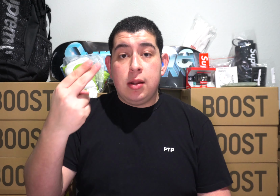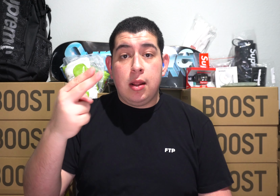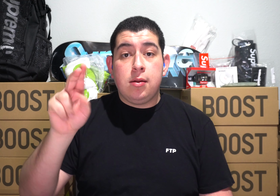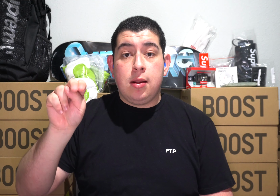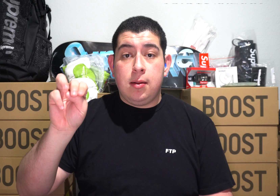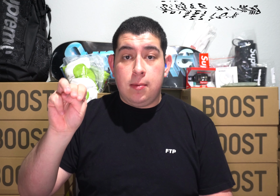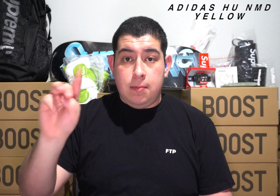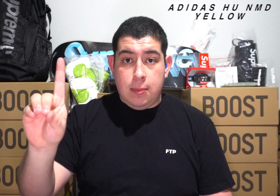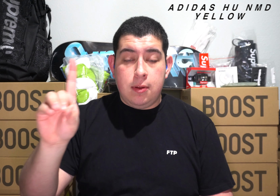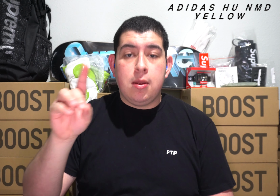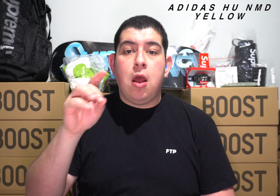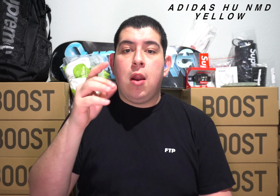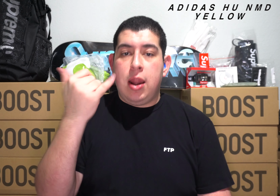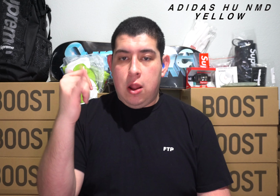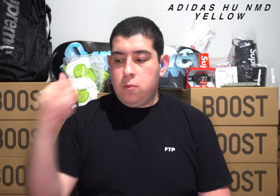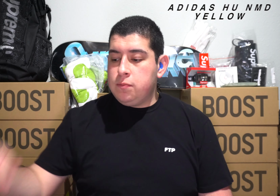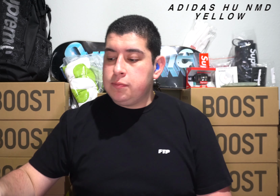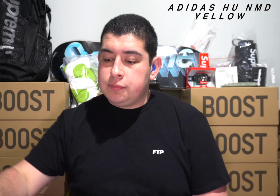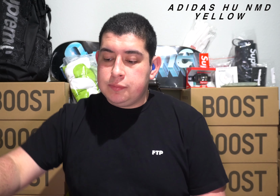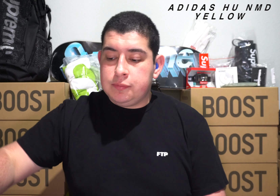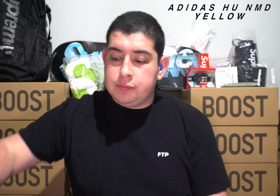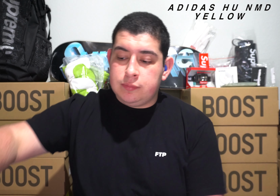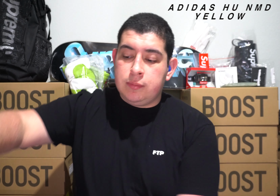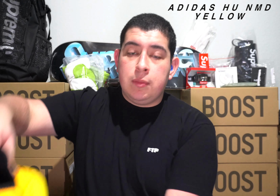HU NMD Yellow.